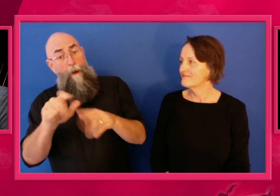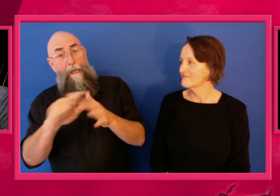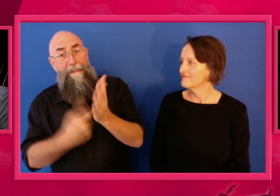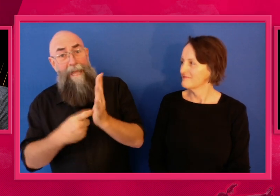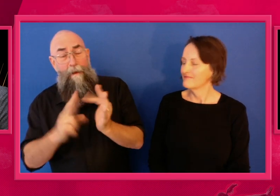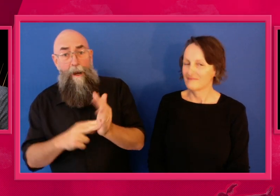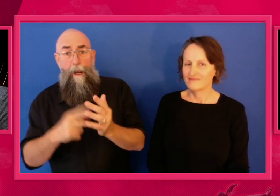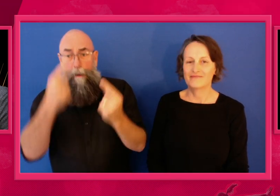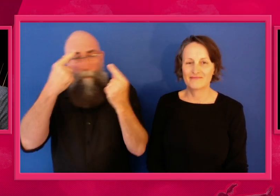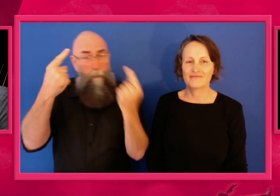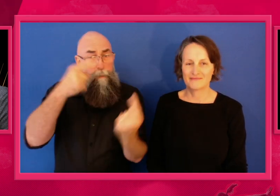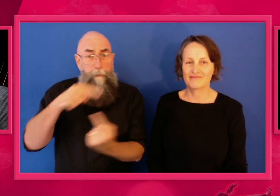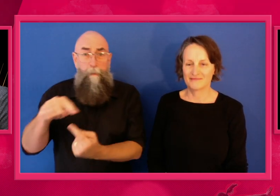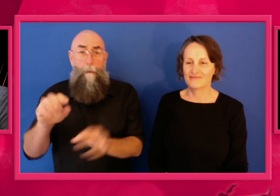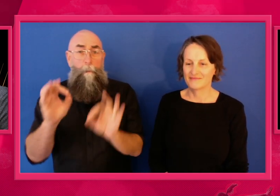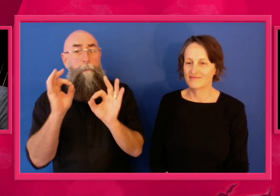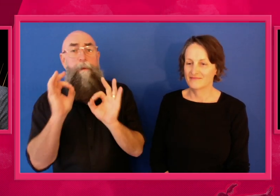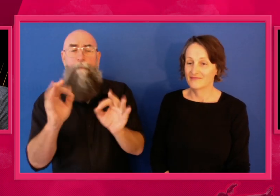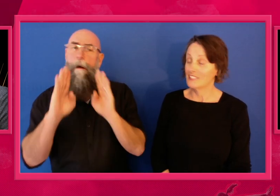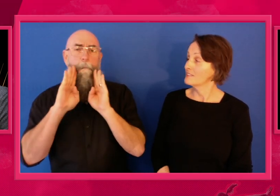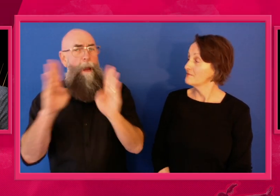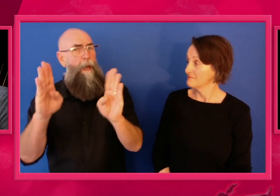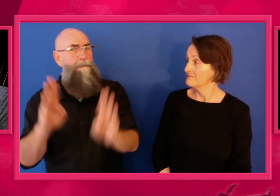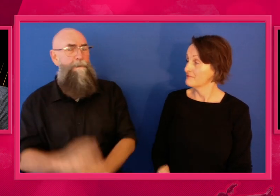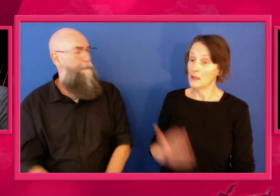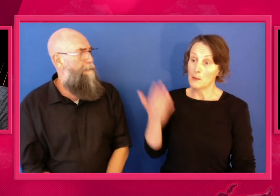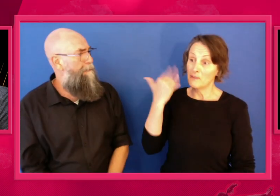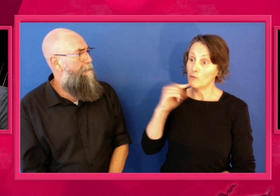Georgie Tunny: Especially because when we spoke to him we got his reaction about the